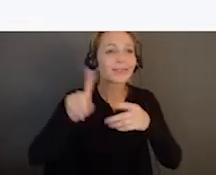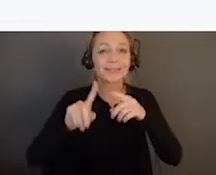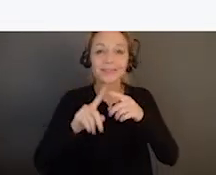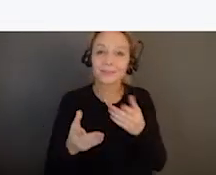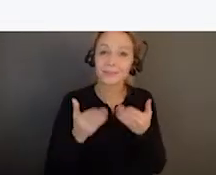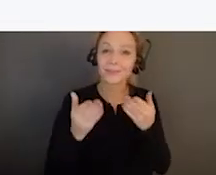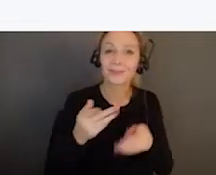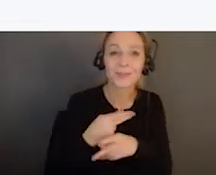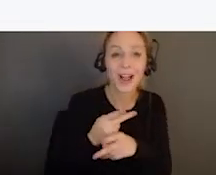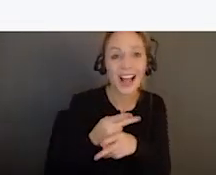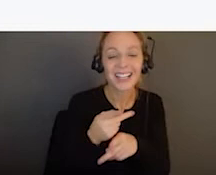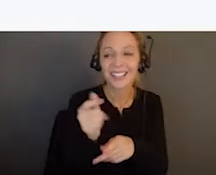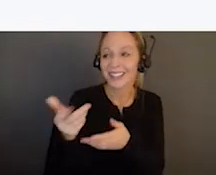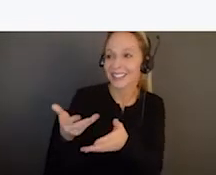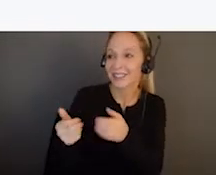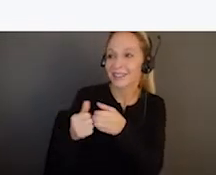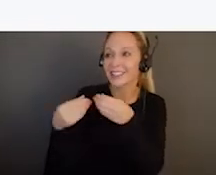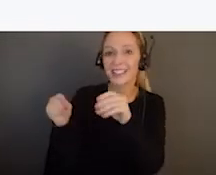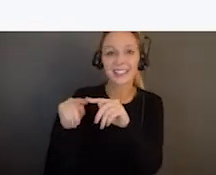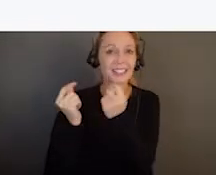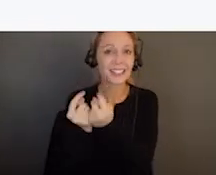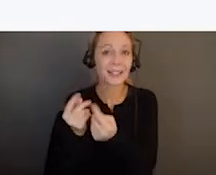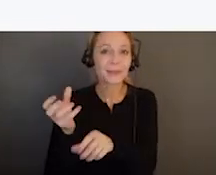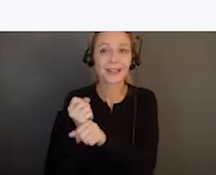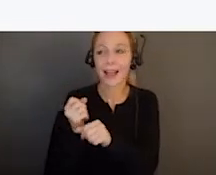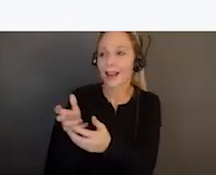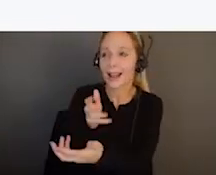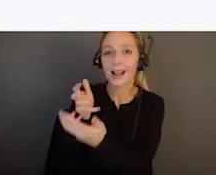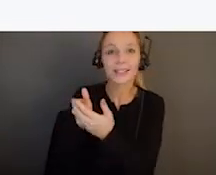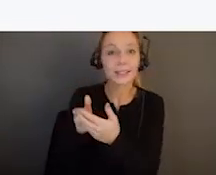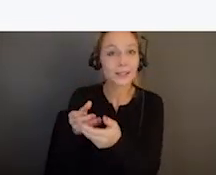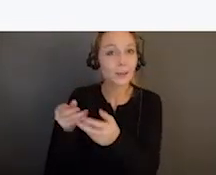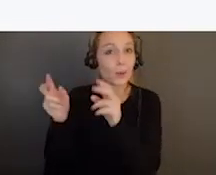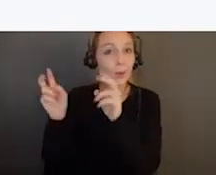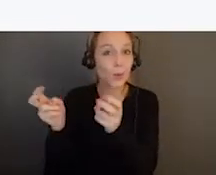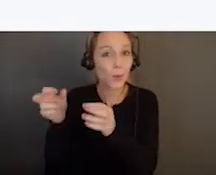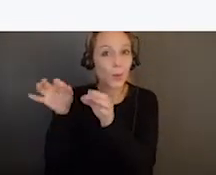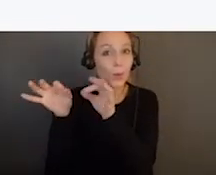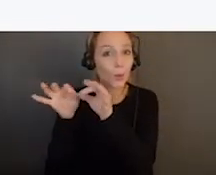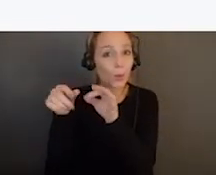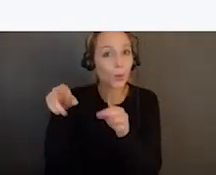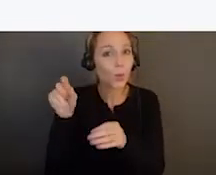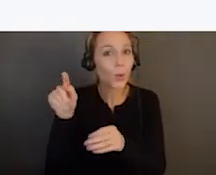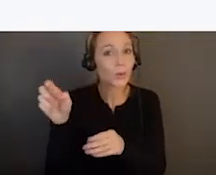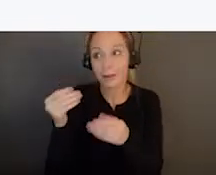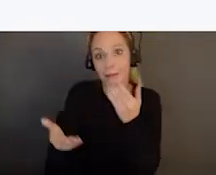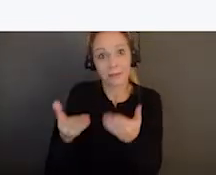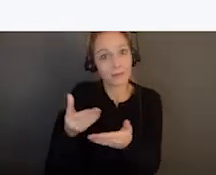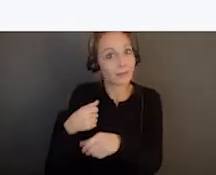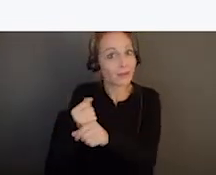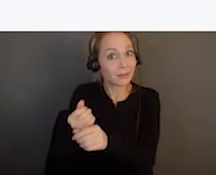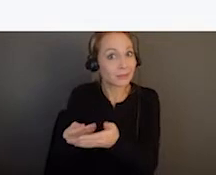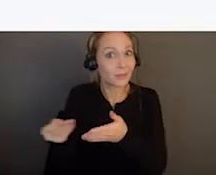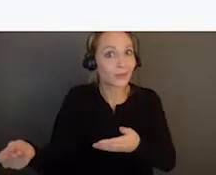SALES TEAM, GENERATE A CUSTOM QUOTE, AND MAYBE MAKE A PURCHASE. THE JOURNEY SHOULD BE QUICK, EASY, AND PAINLESS AND IT